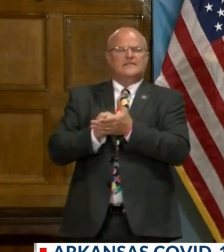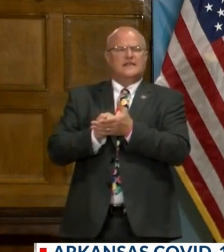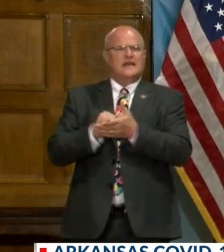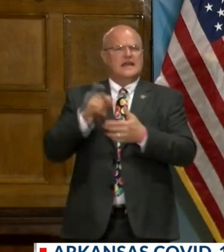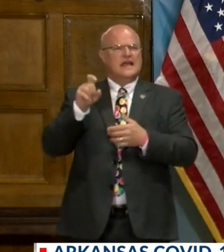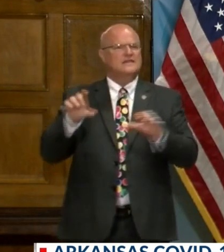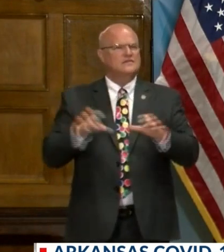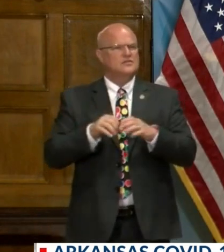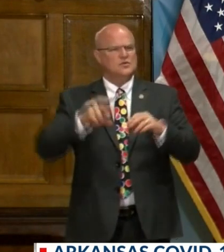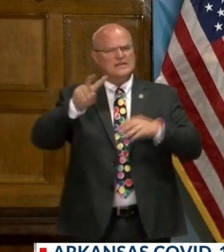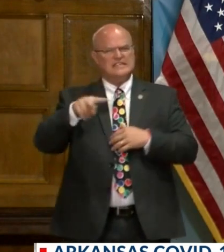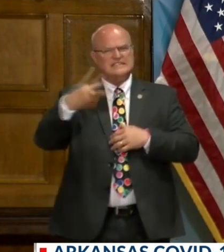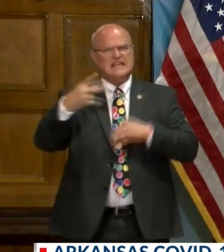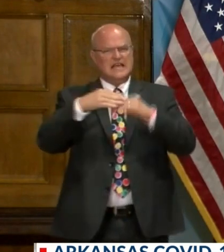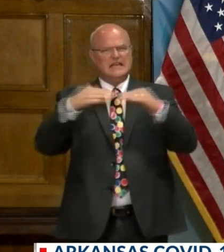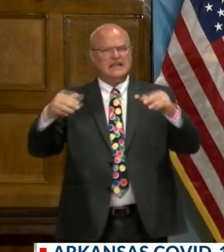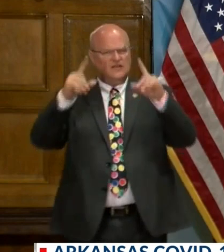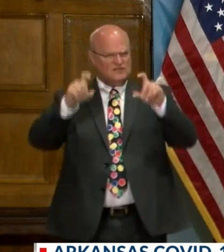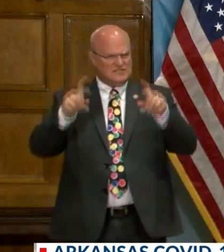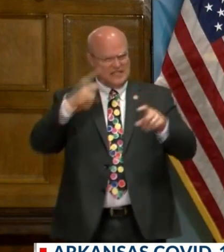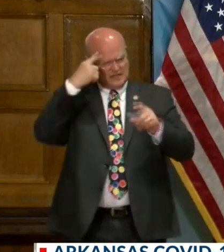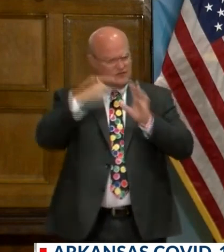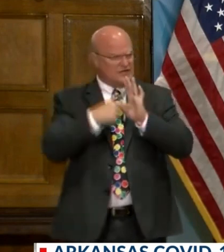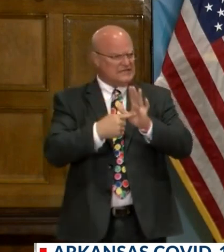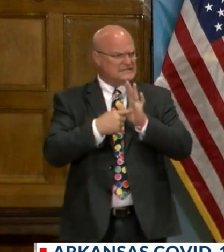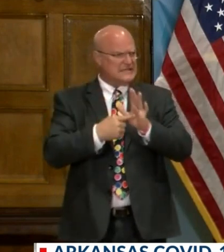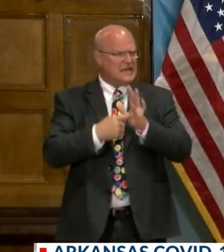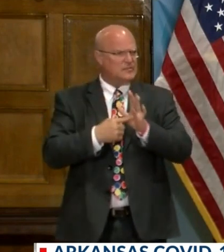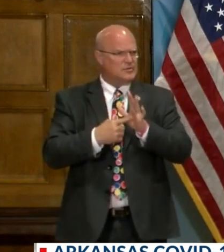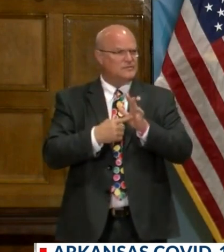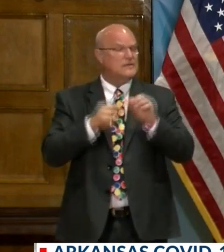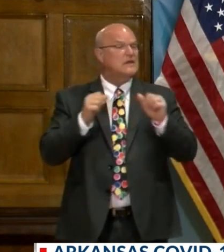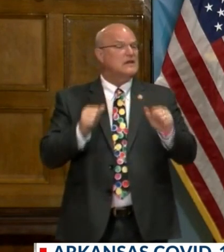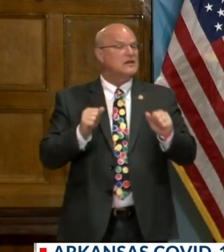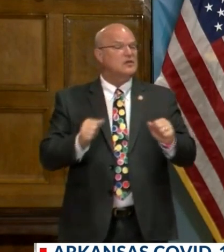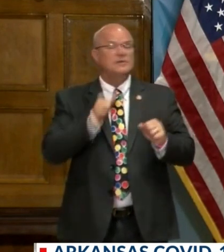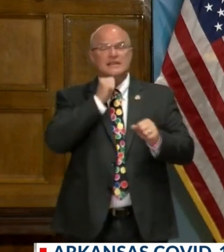GOING OUT. THERE'S ANOTHER CATEGORY IN WHICH THEY HAVE TO